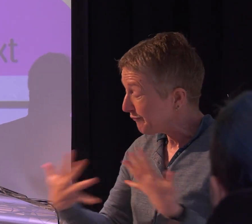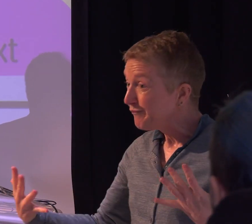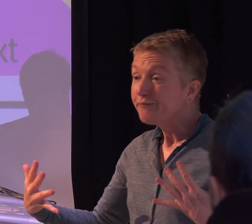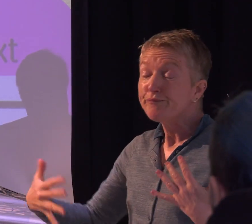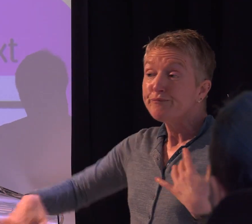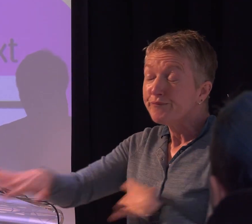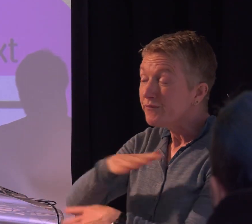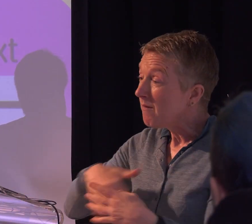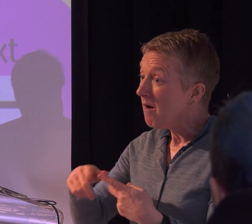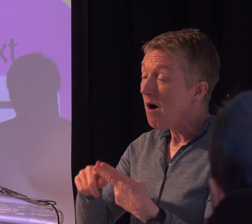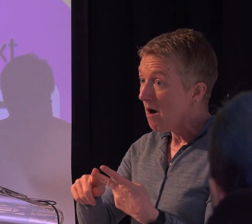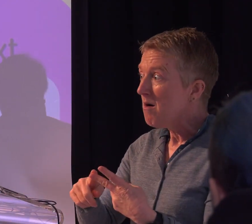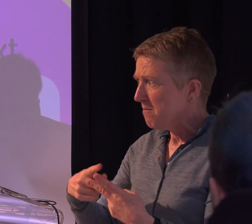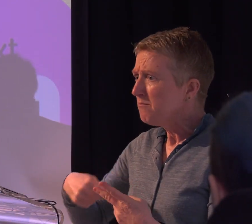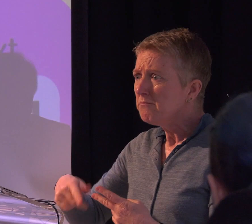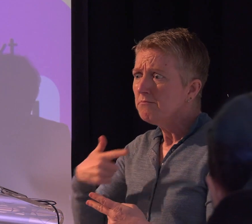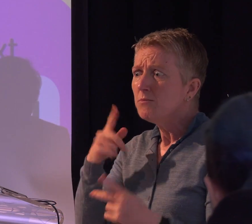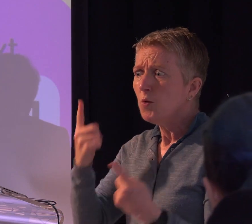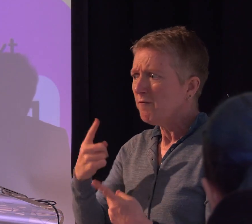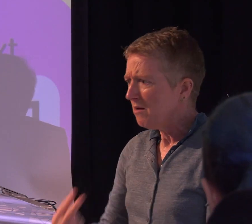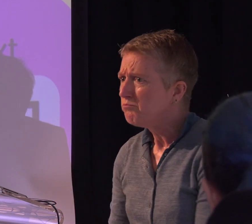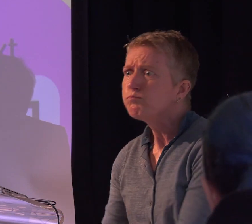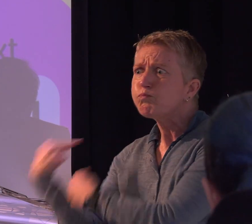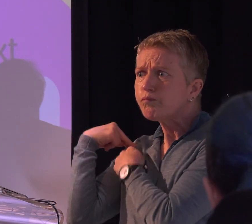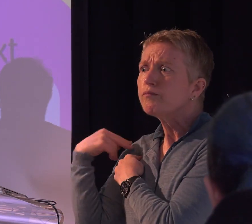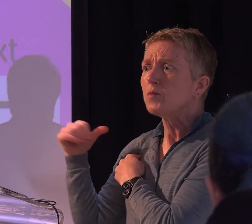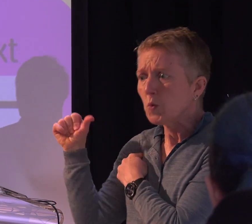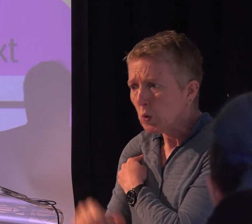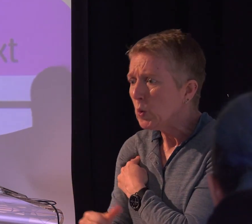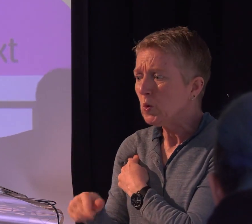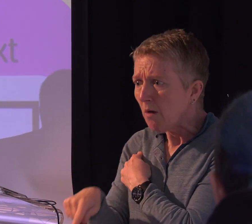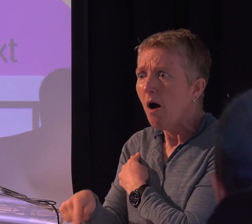and I think it is absolutely incumbent on the university to harness that opportunity in everything that we do.